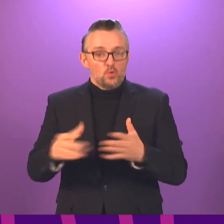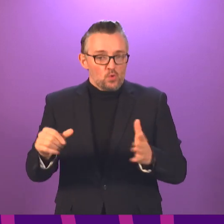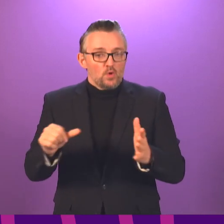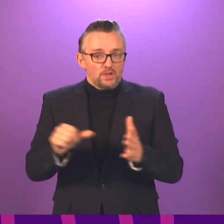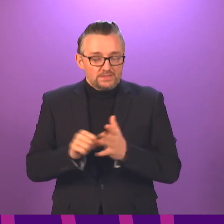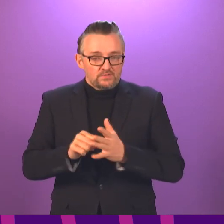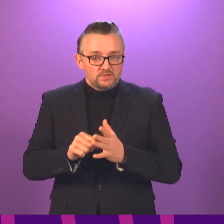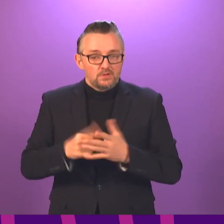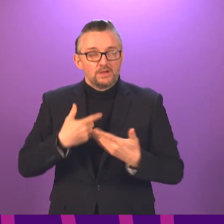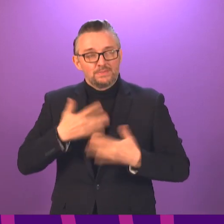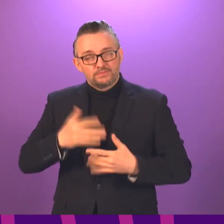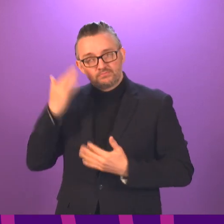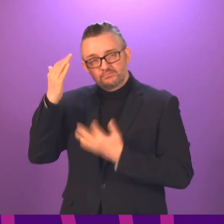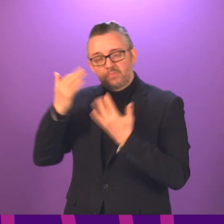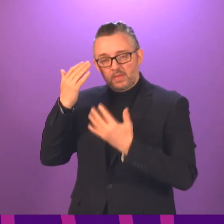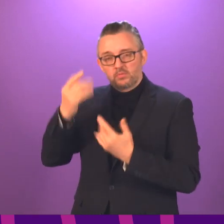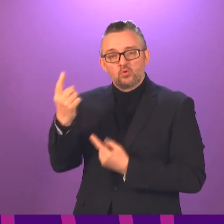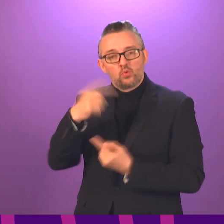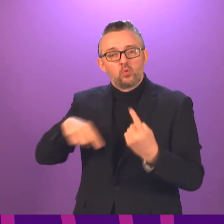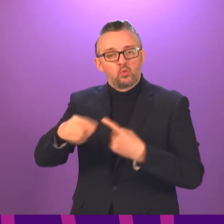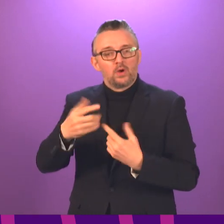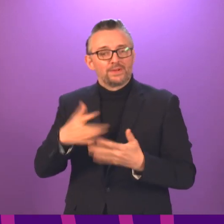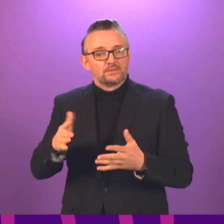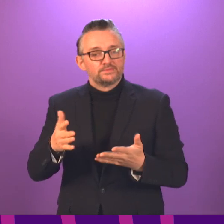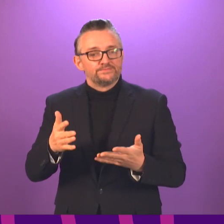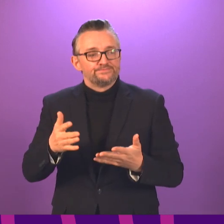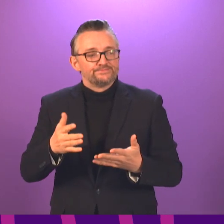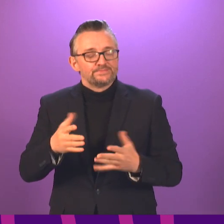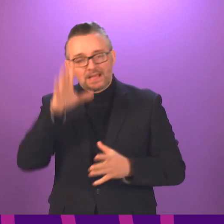our thoughts and condolences go out to all those who have lost a loved one.